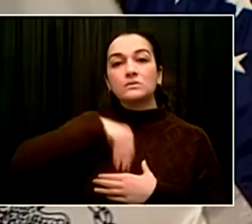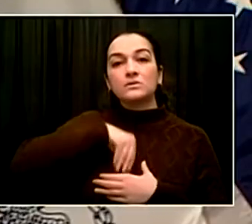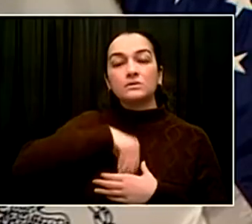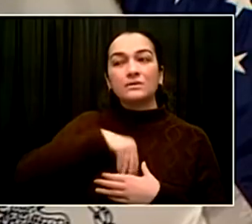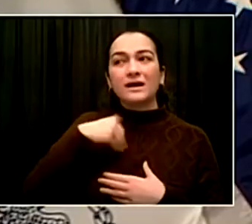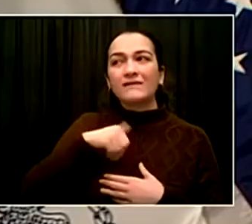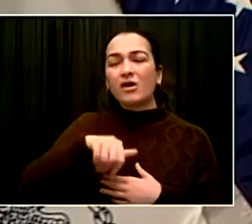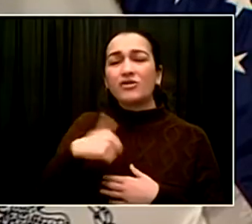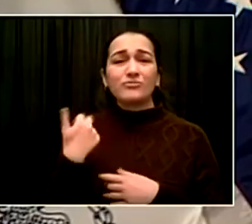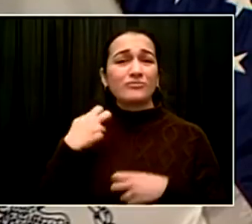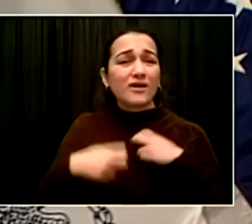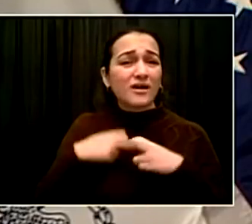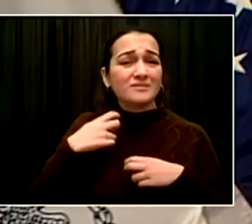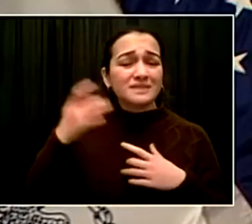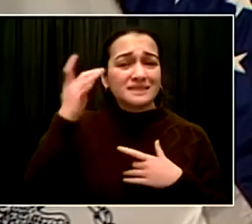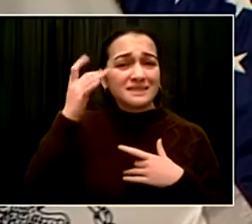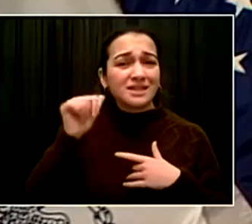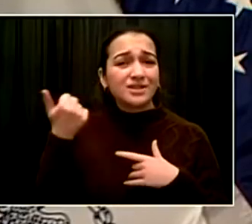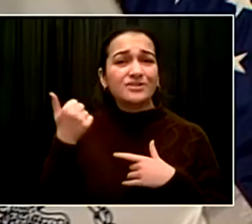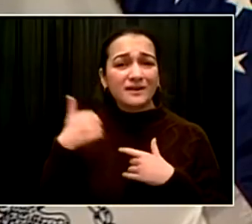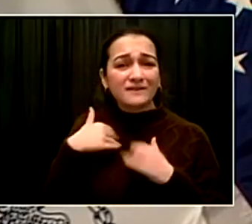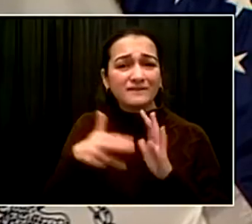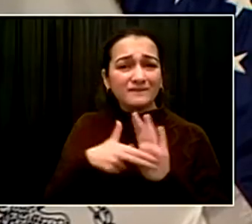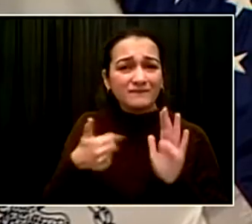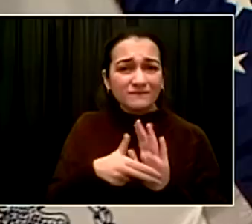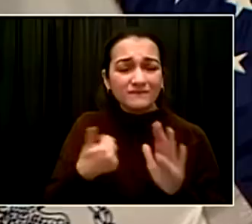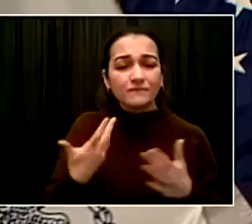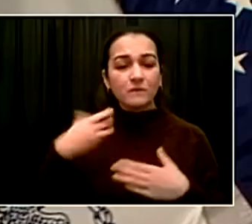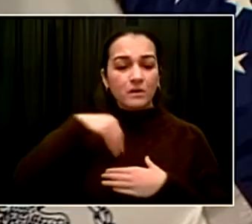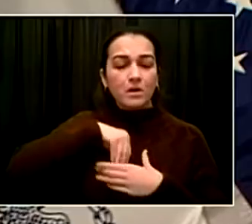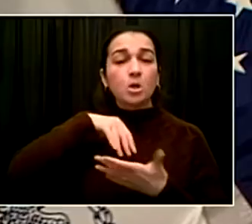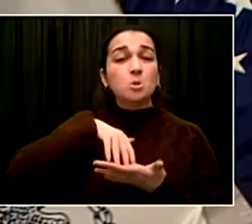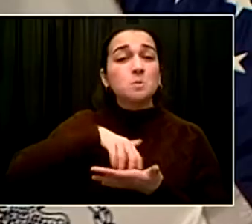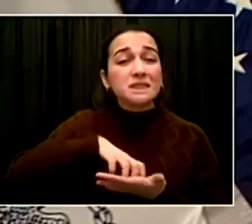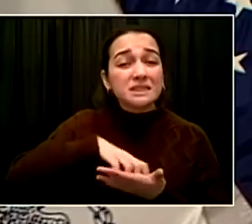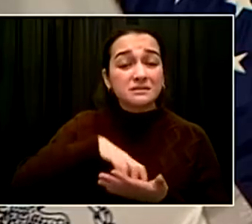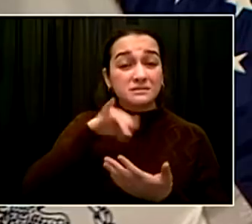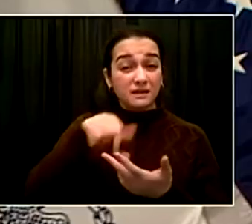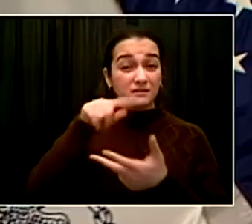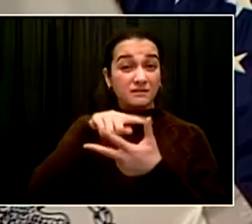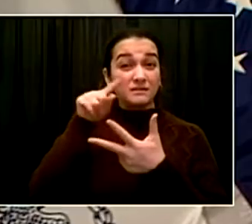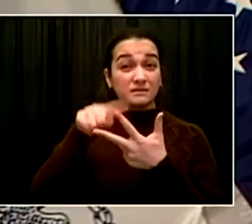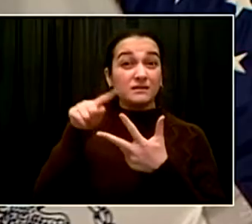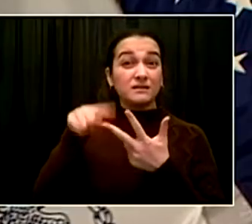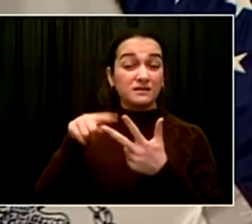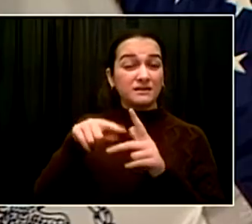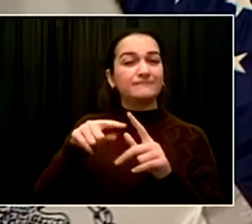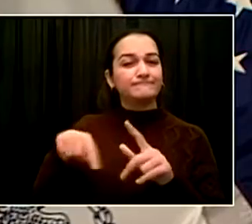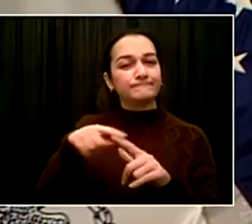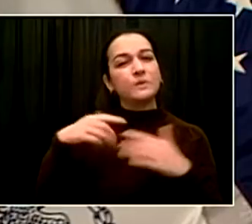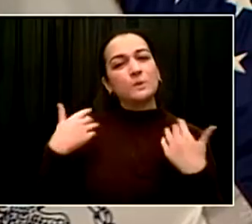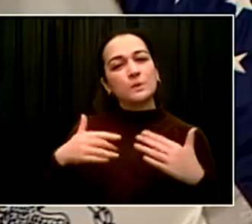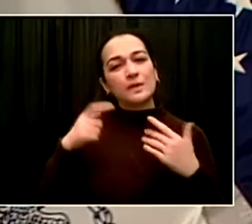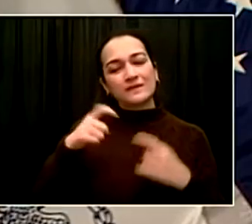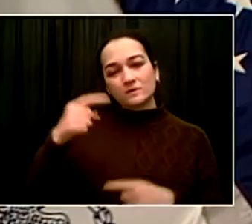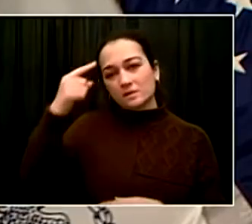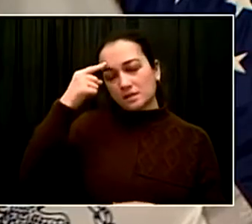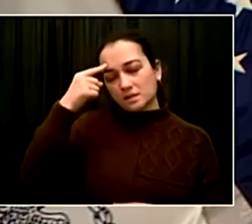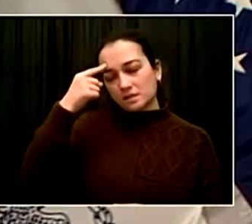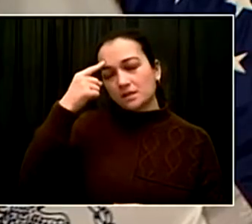CERTAINLY URGING YOU TO TAKE EXTRA PRECAUTIONS FOR WHAT WILL BE PROBABLY ONLY A MATTER OF WEEKS.